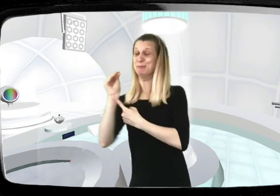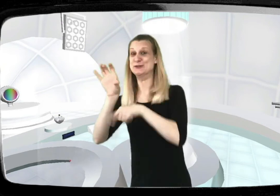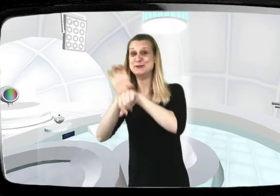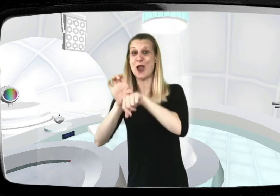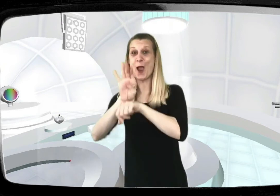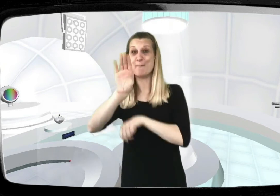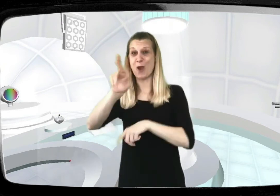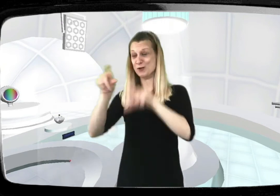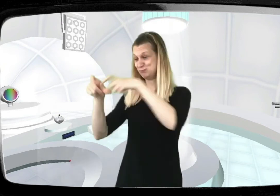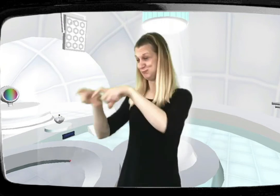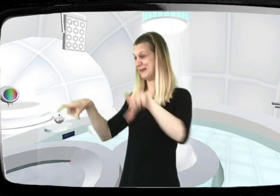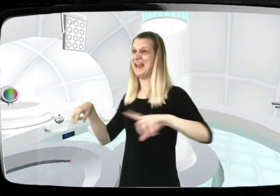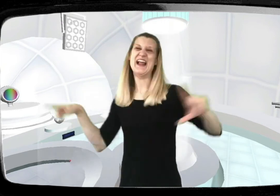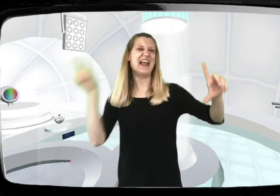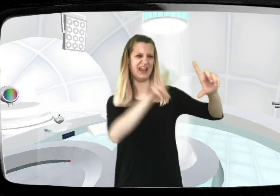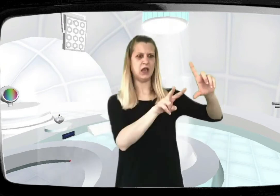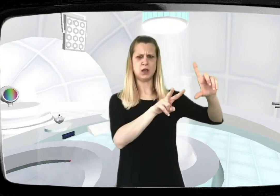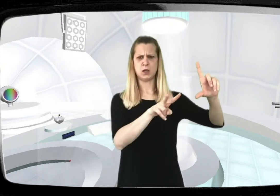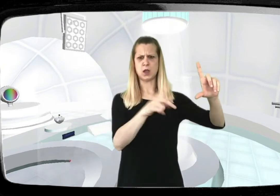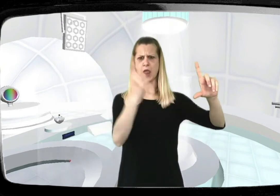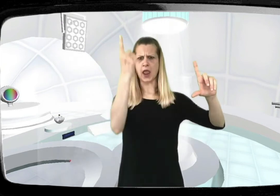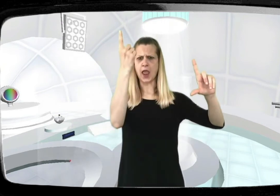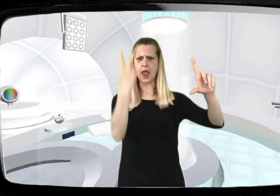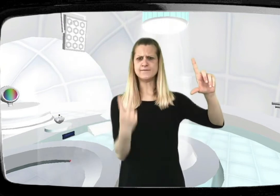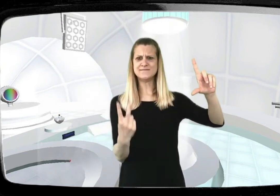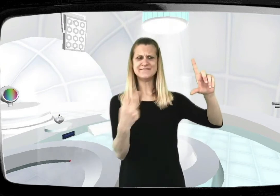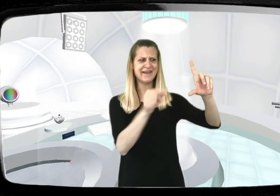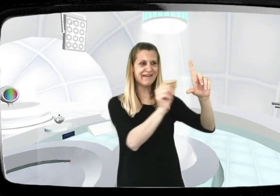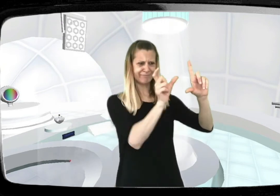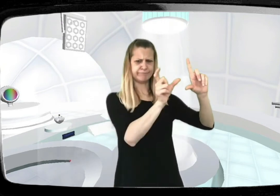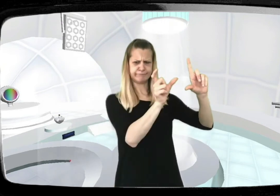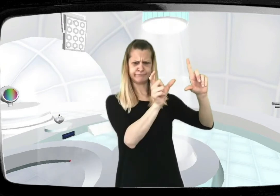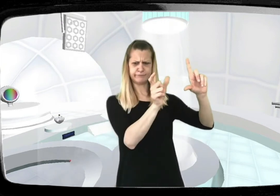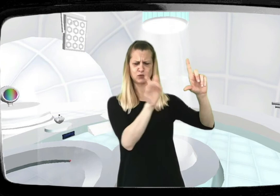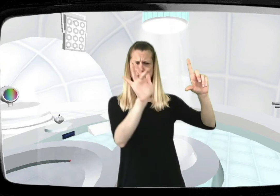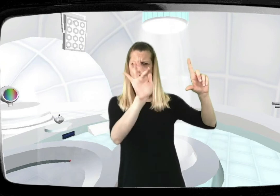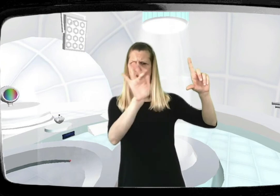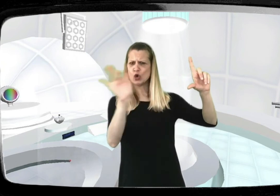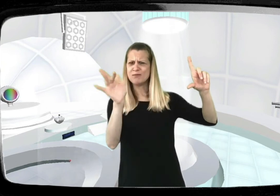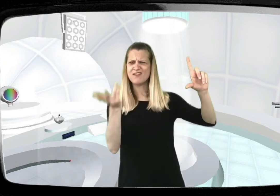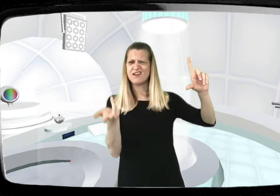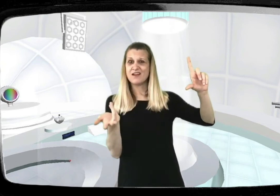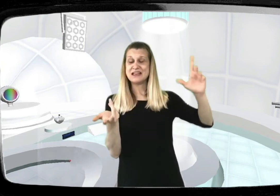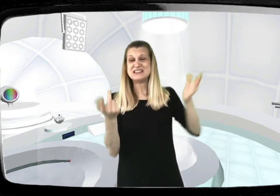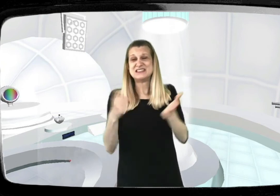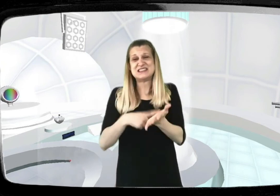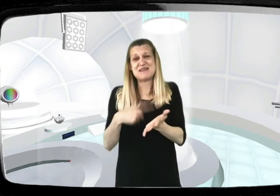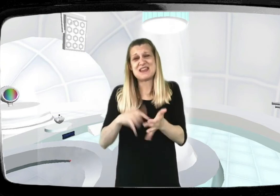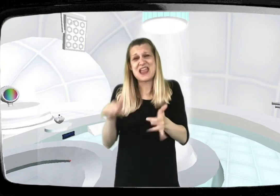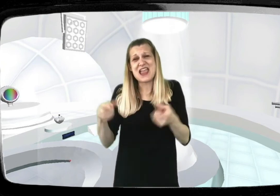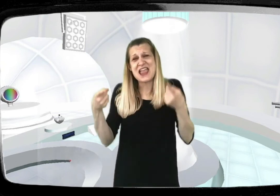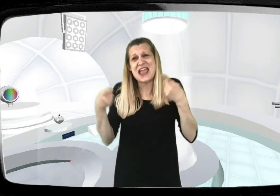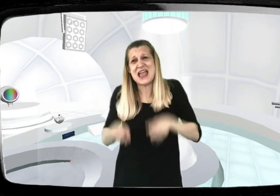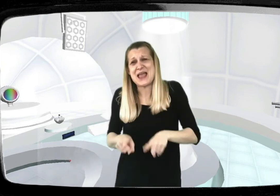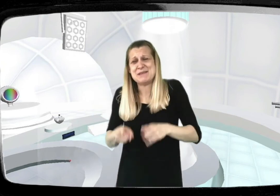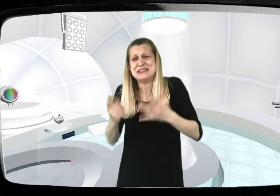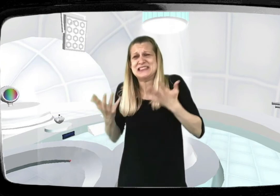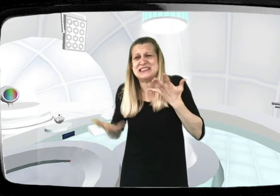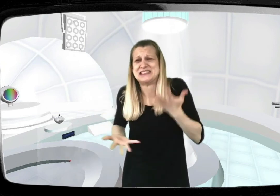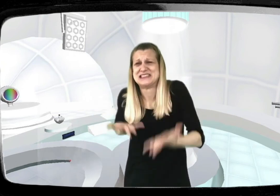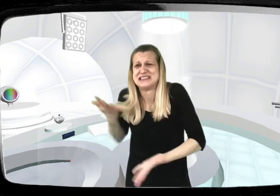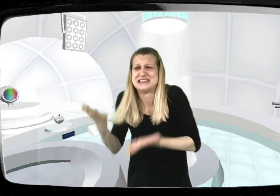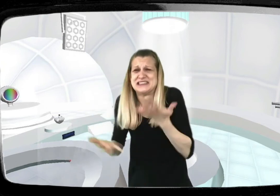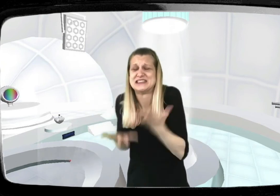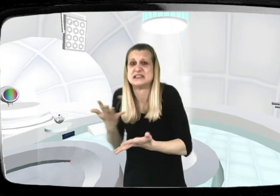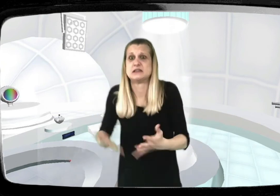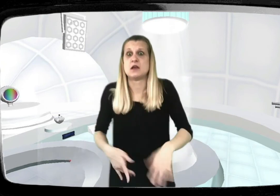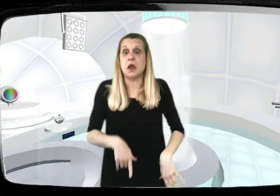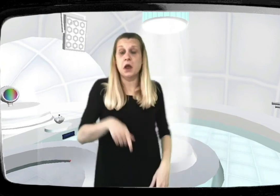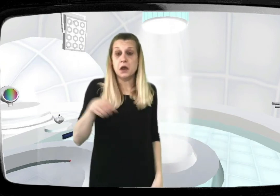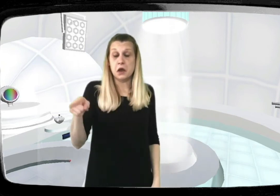but the result was that only half a bar of chocolate came through."